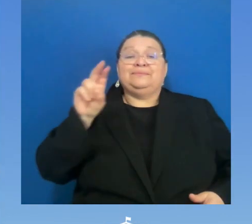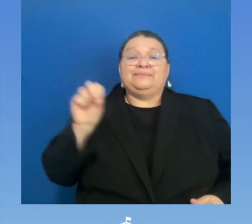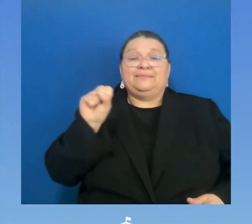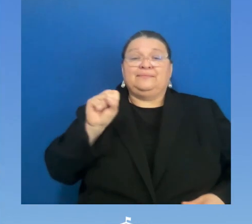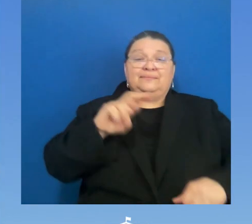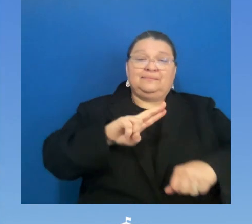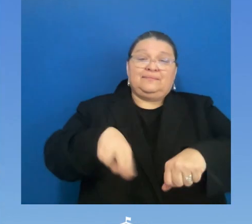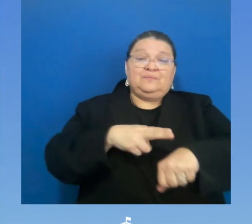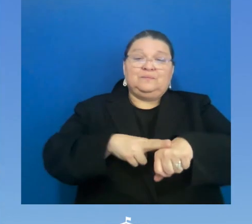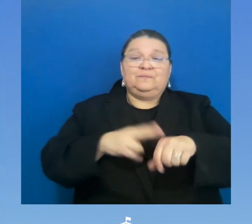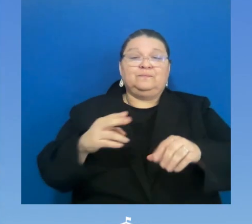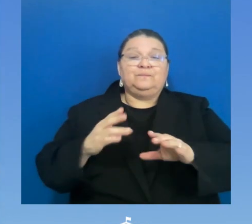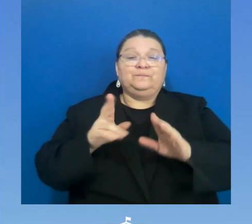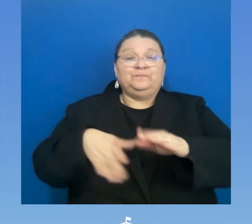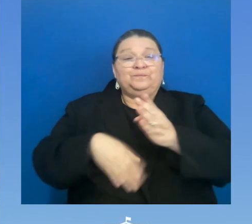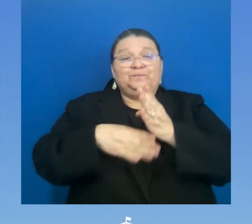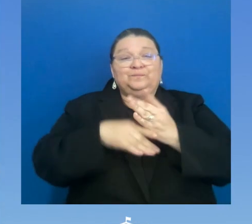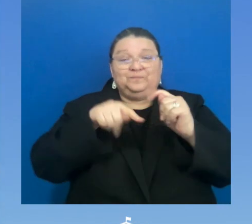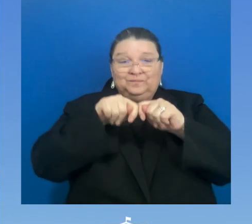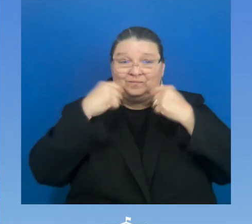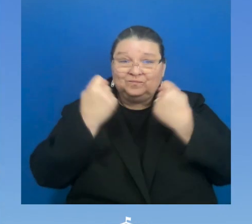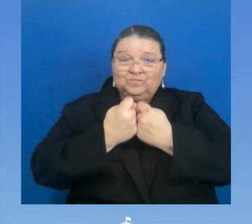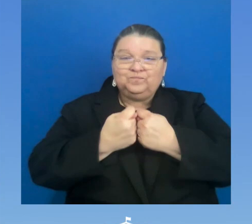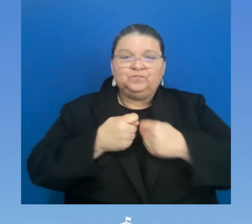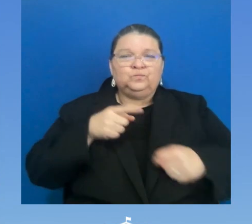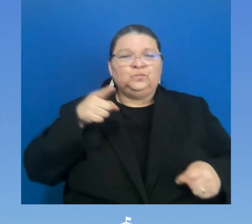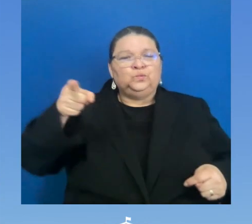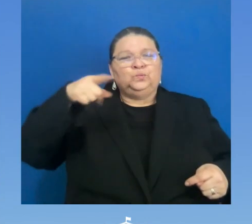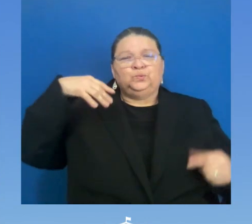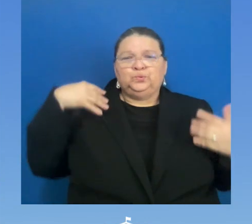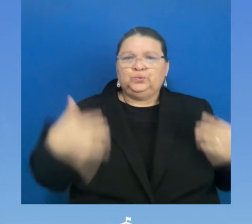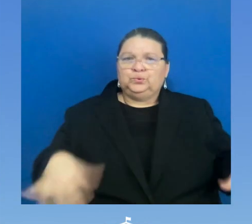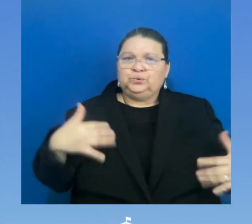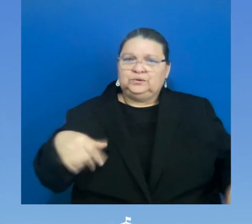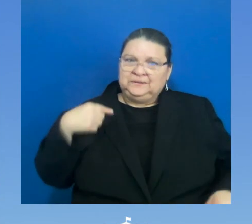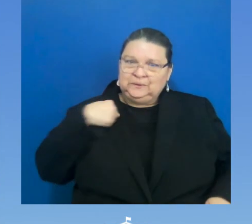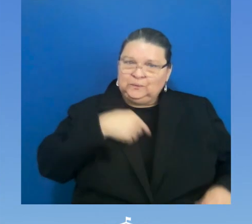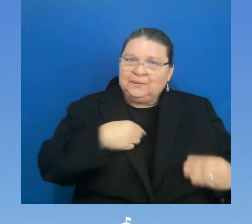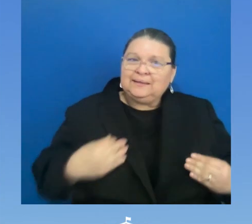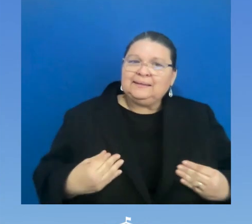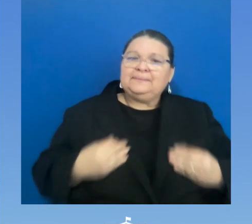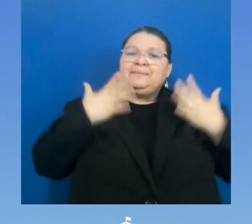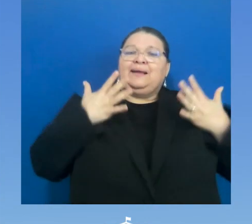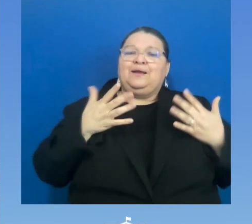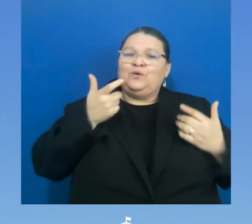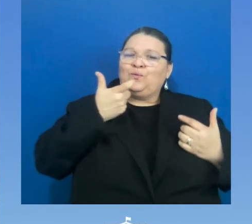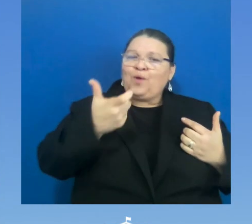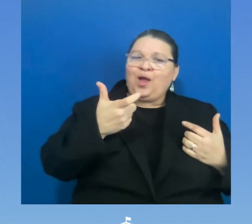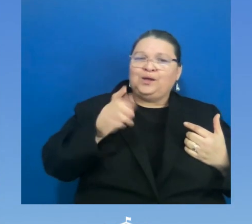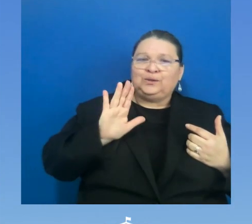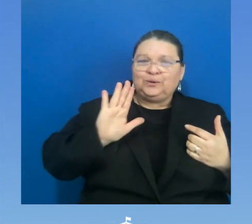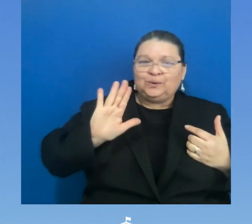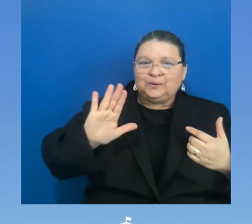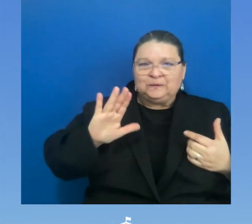You are an inspiration on the field. You make our country proud. But more importantly, you have been a huge inspiration